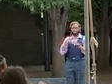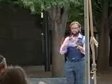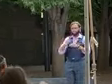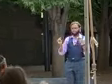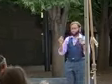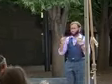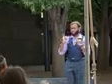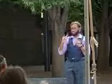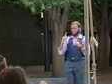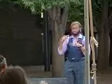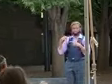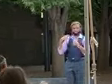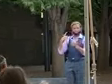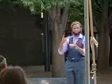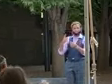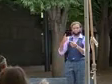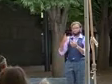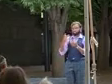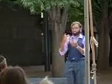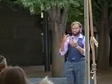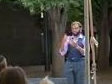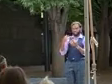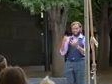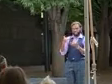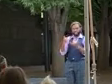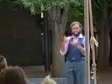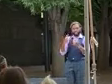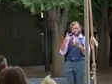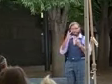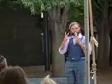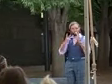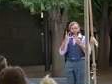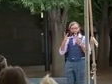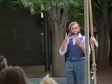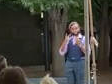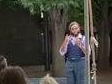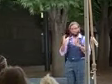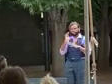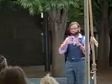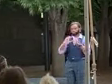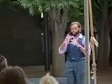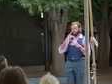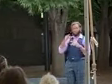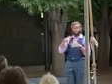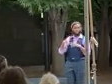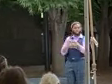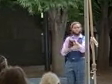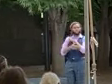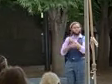that is played out and that is playing out in our country around disabled rights and access.